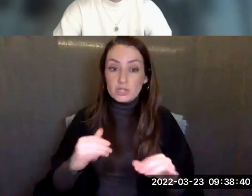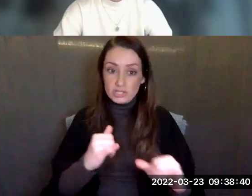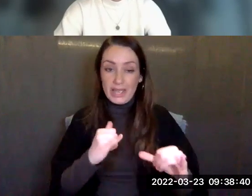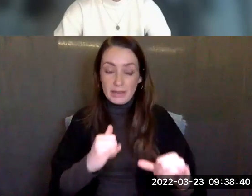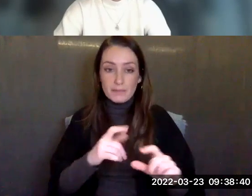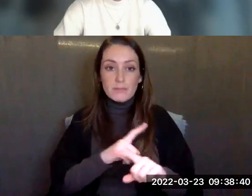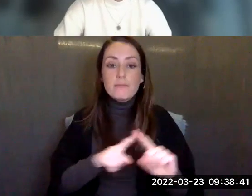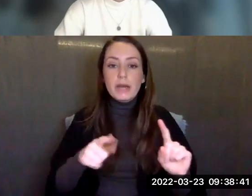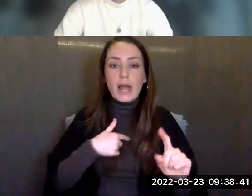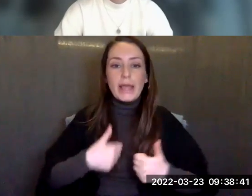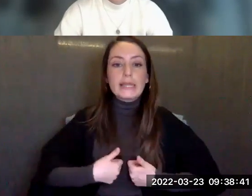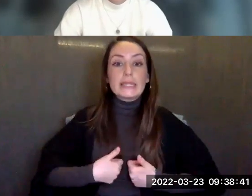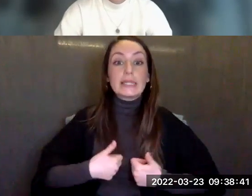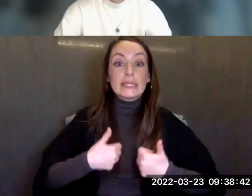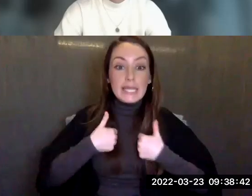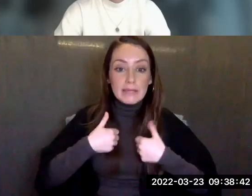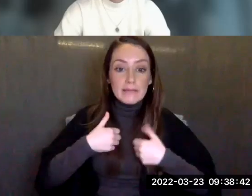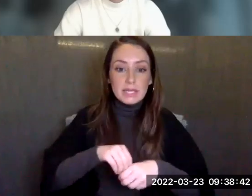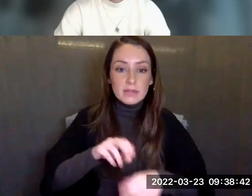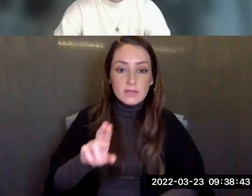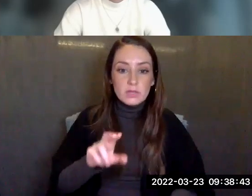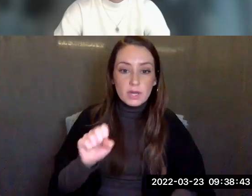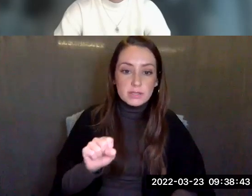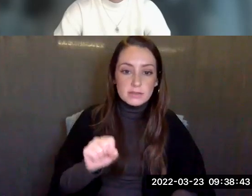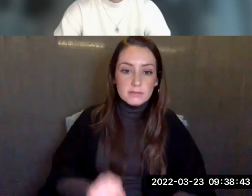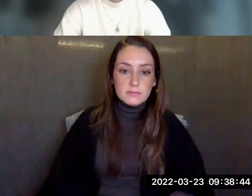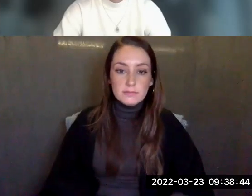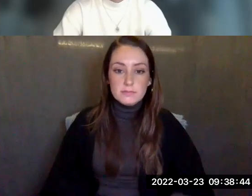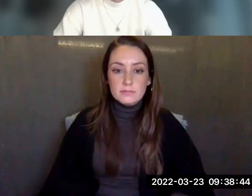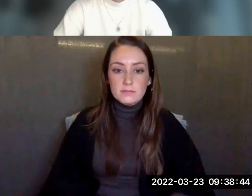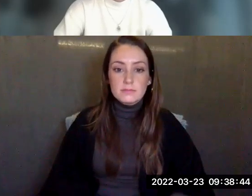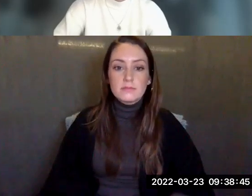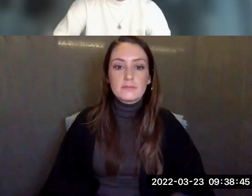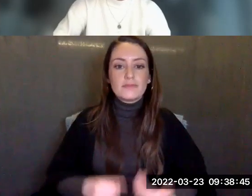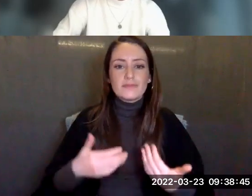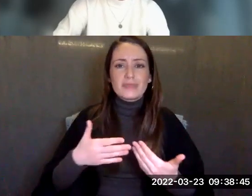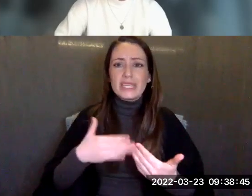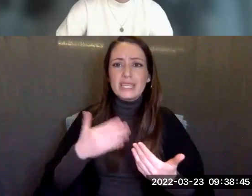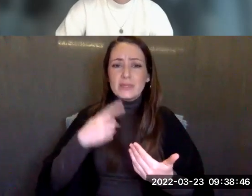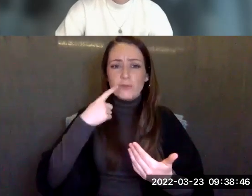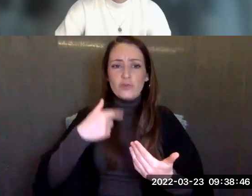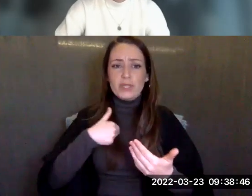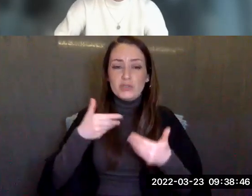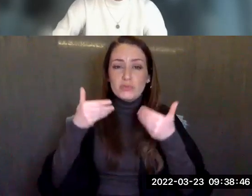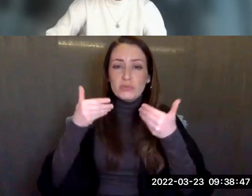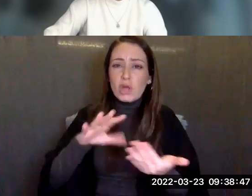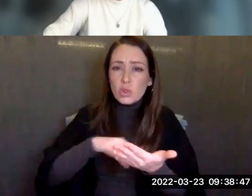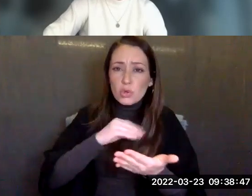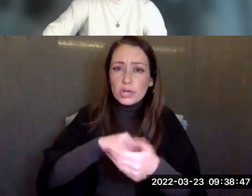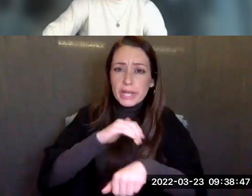But I live in America, so it's it's a lot easier for me to learn English, because i'm surrounded by it.